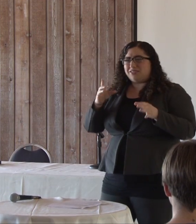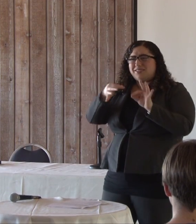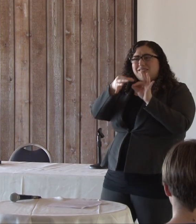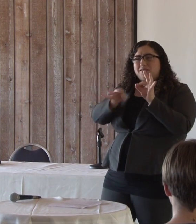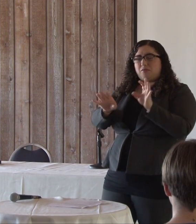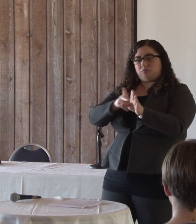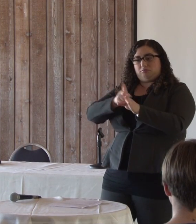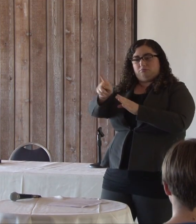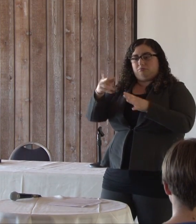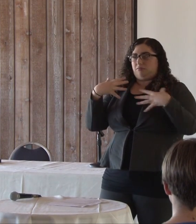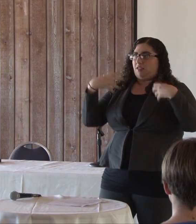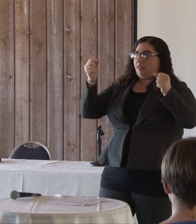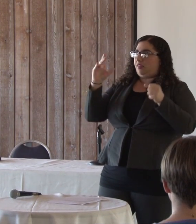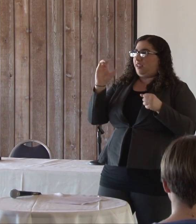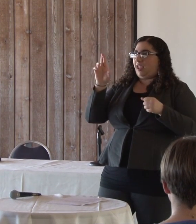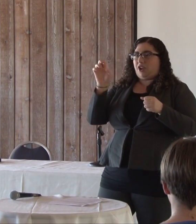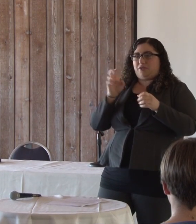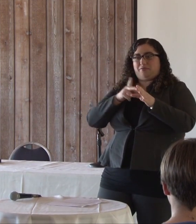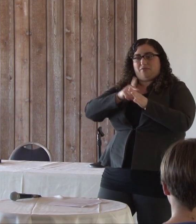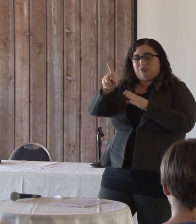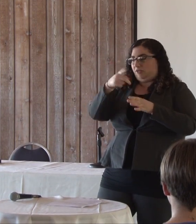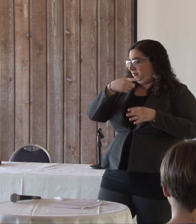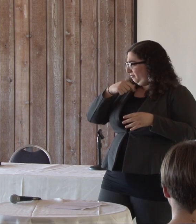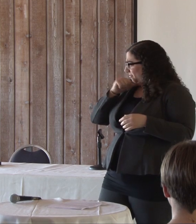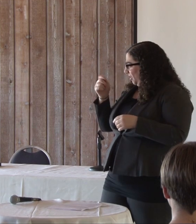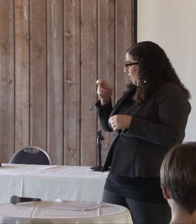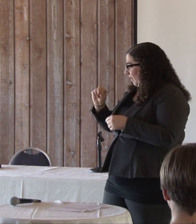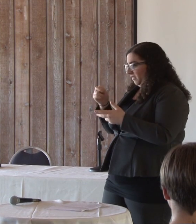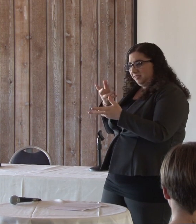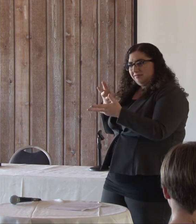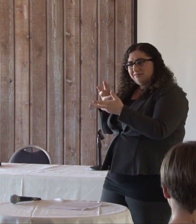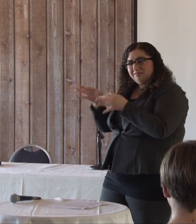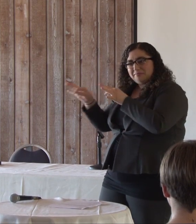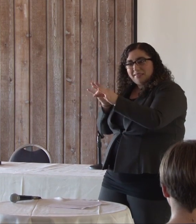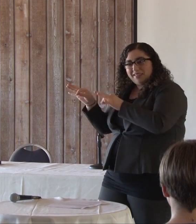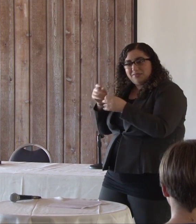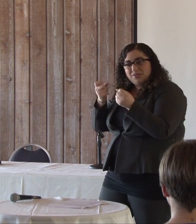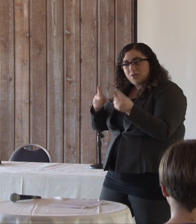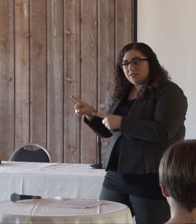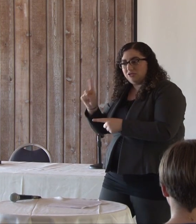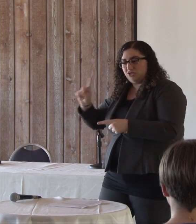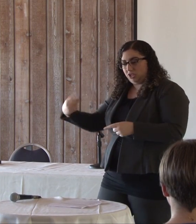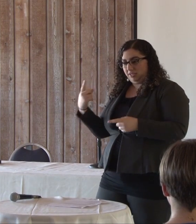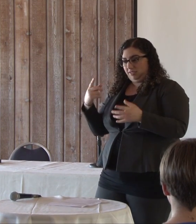No communication like there was in the Middle East. Here we have profession